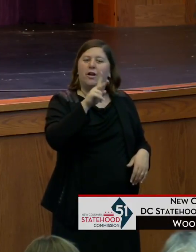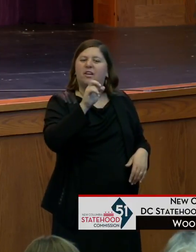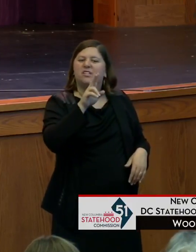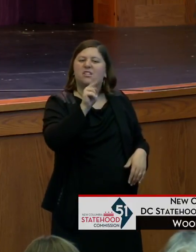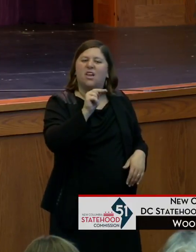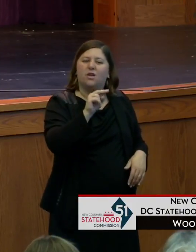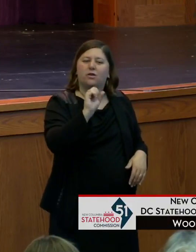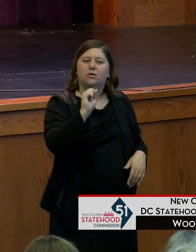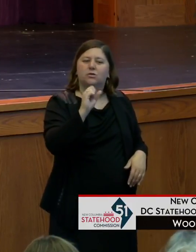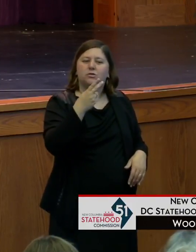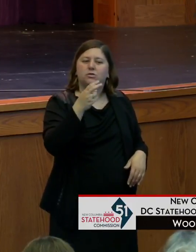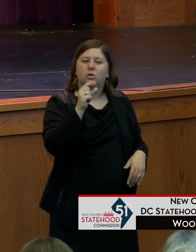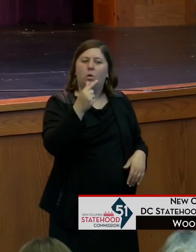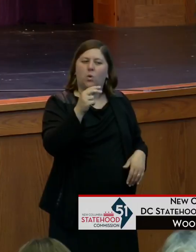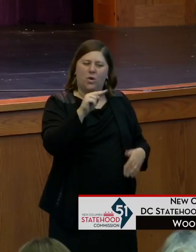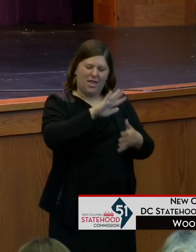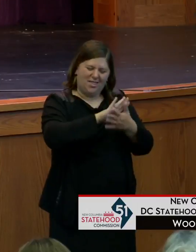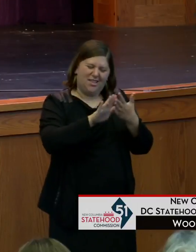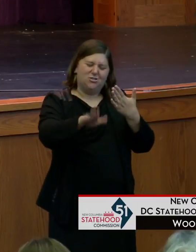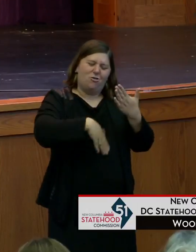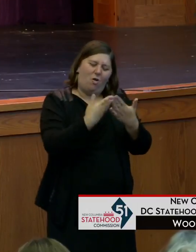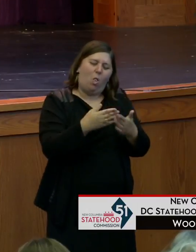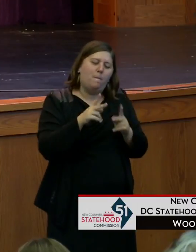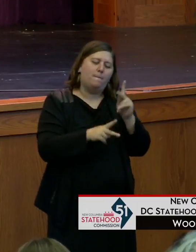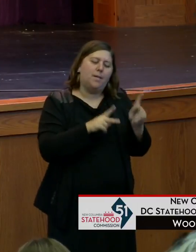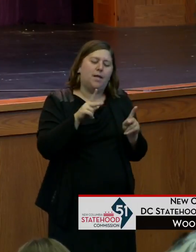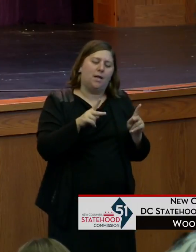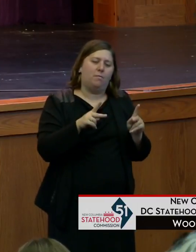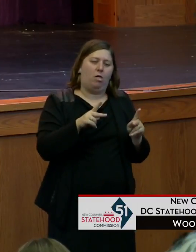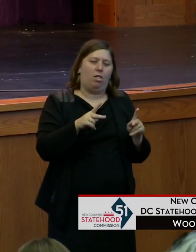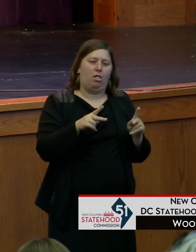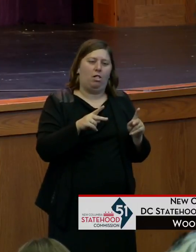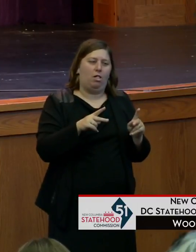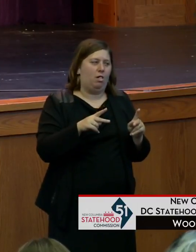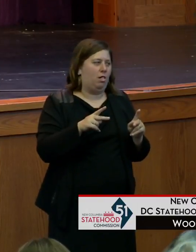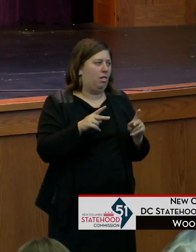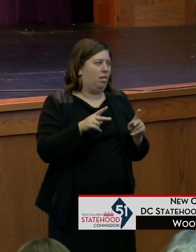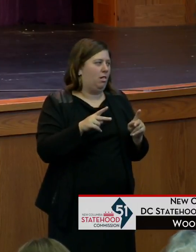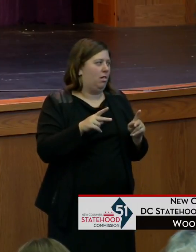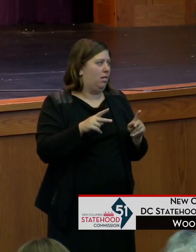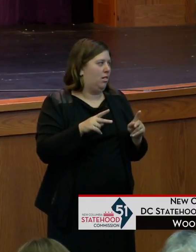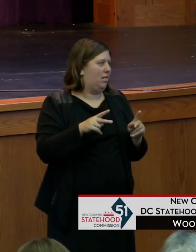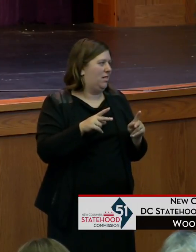KAREN, THESE ARE ALL PEOPLE I AM GOING TO AND OB SITTING RIGHT